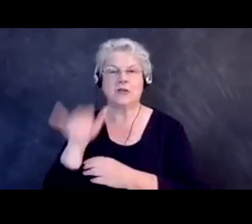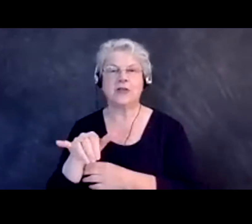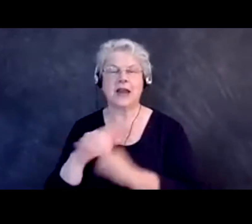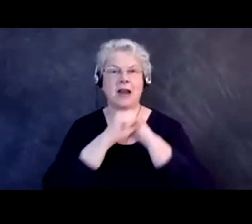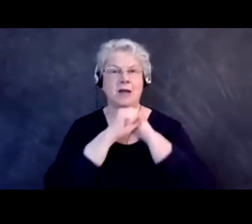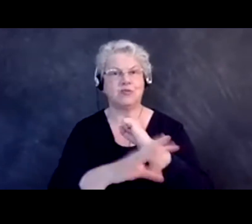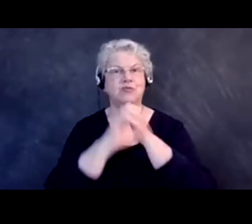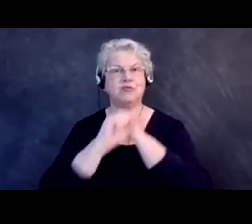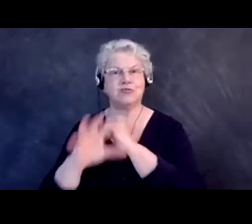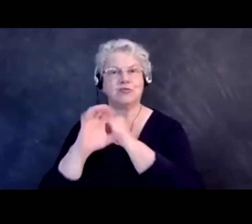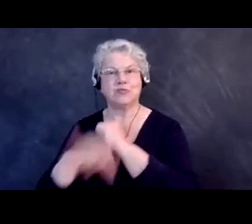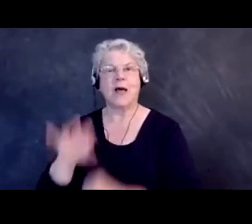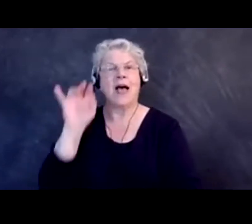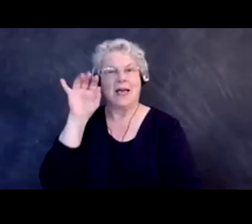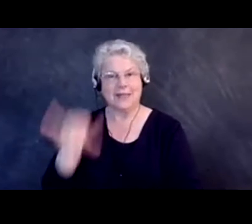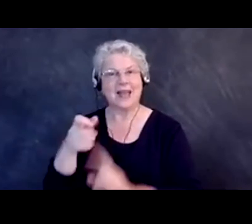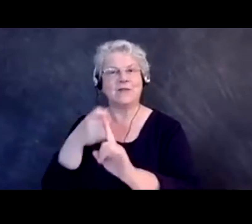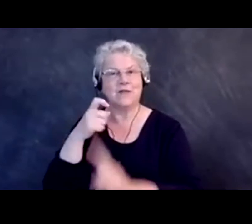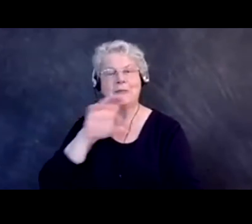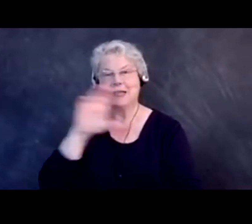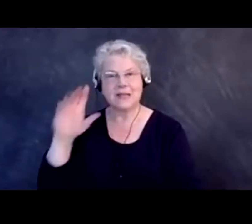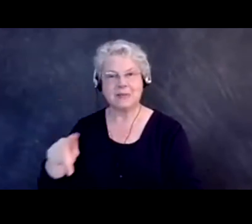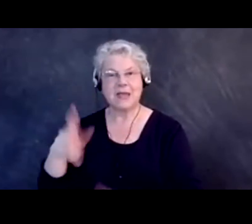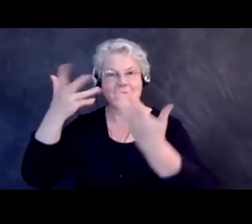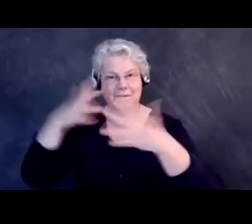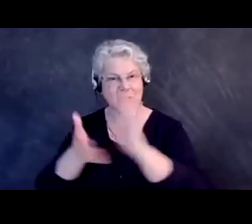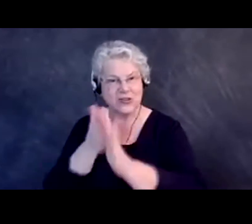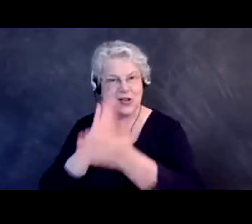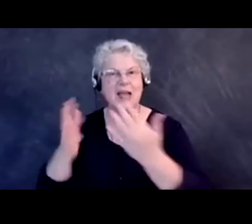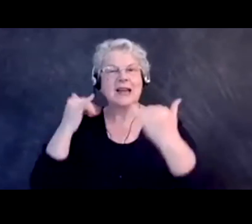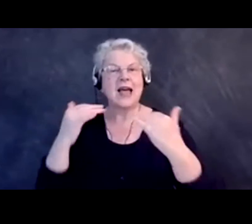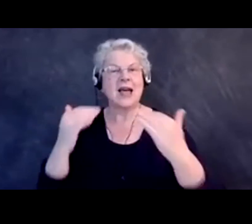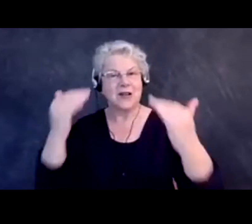CCP. We've done this. Now let’s start something else.” Just to get it moving forward again.